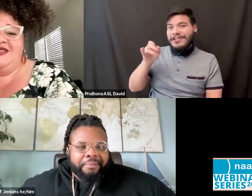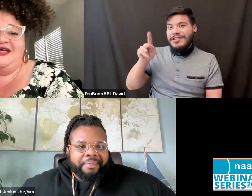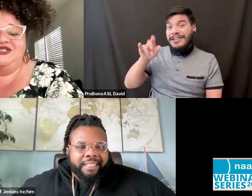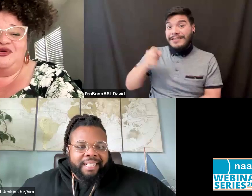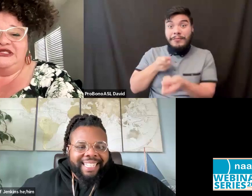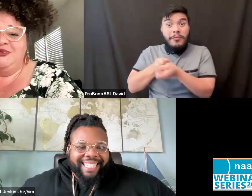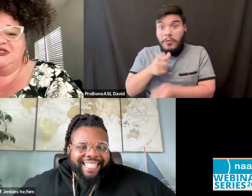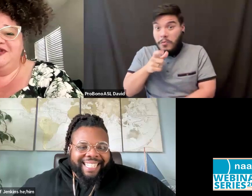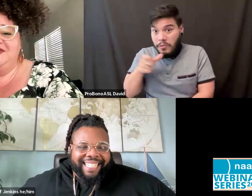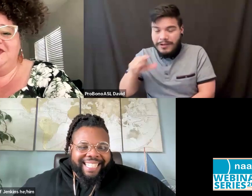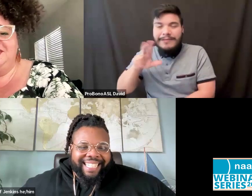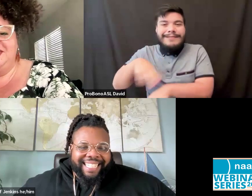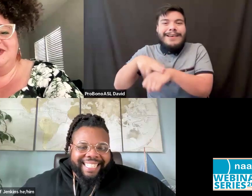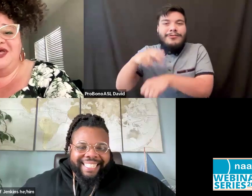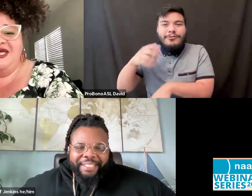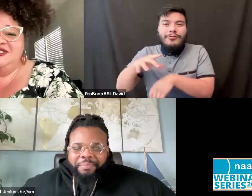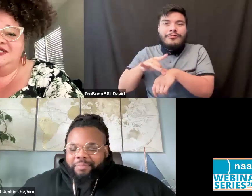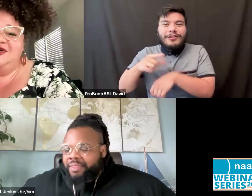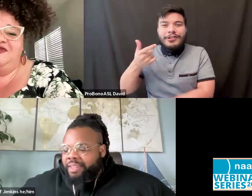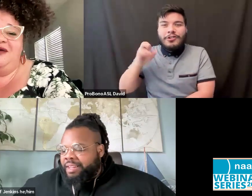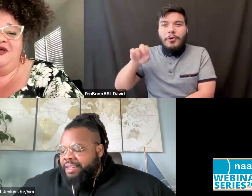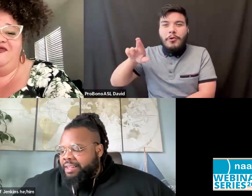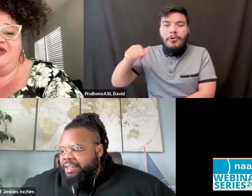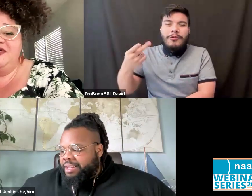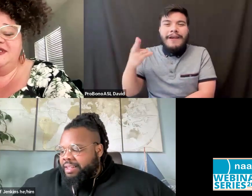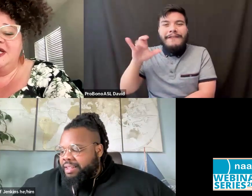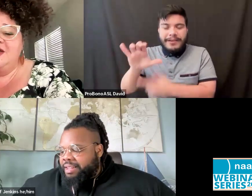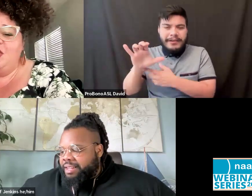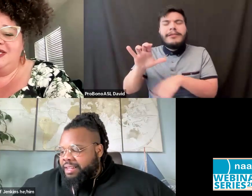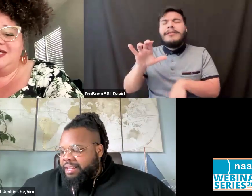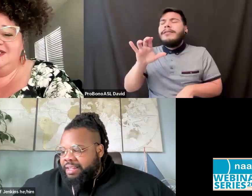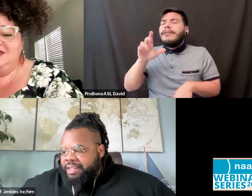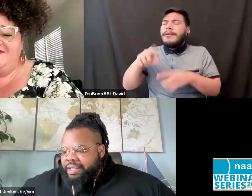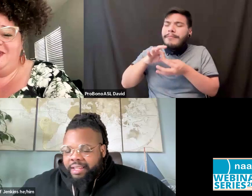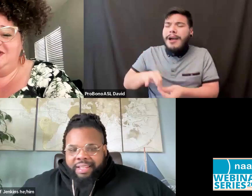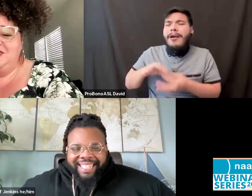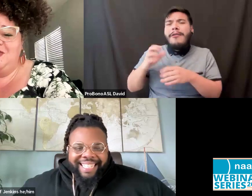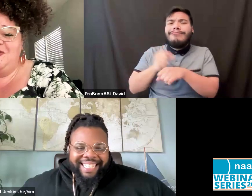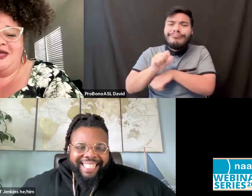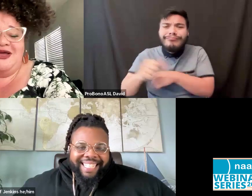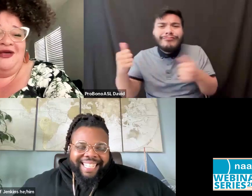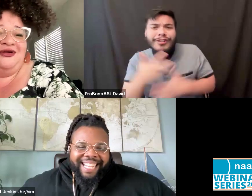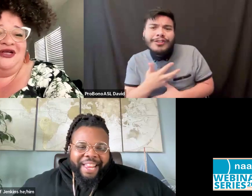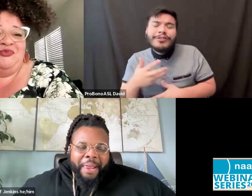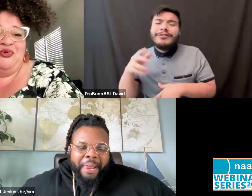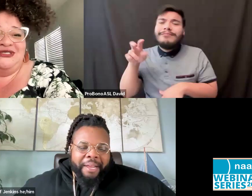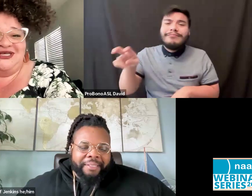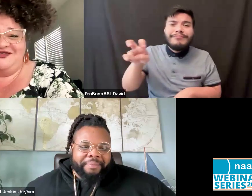That show explores diverse cultures, locations, overcoming fears. We're going to talk to Jeff about the show and other important stuff